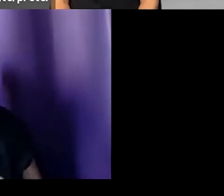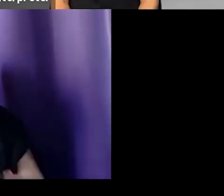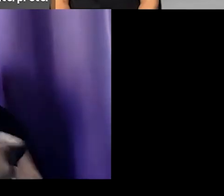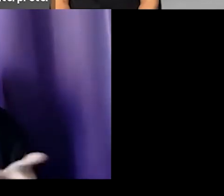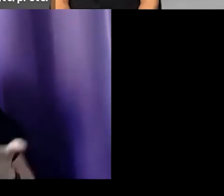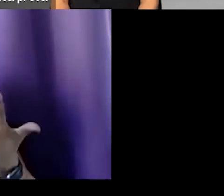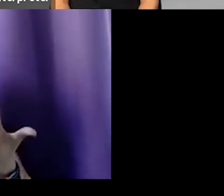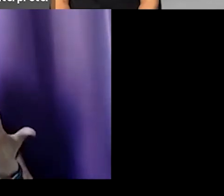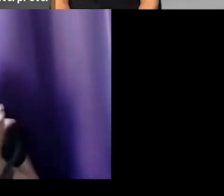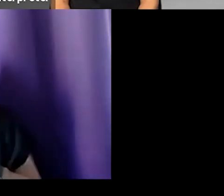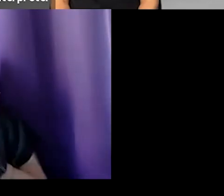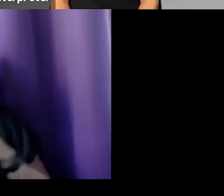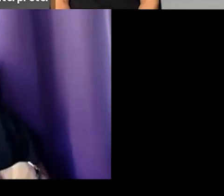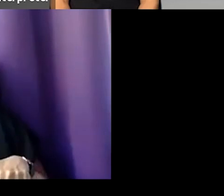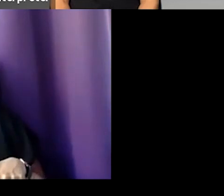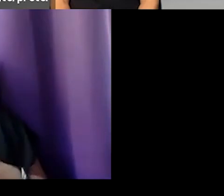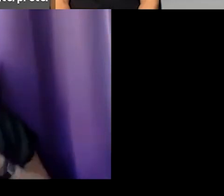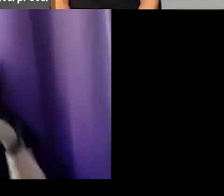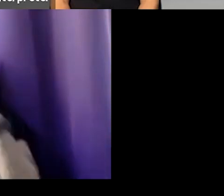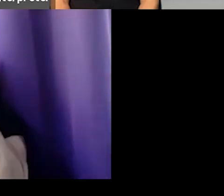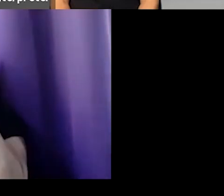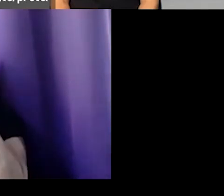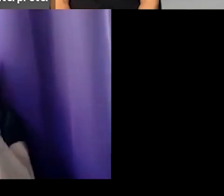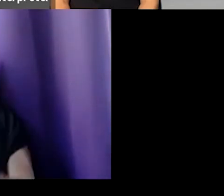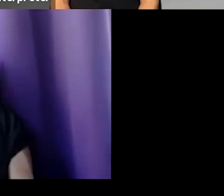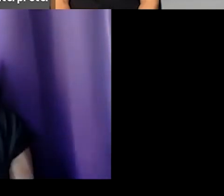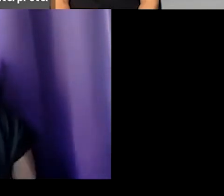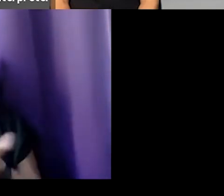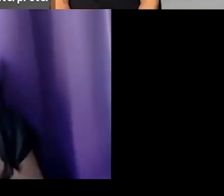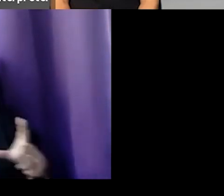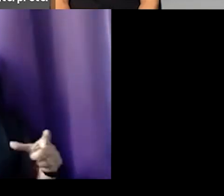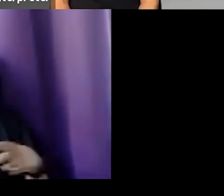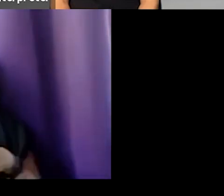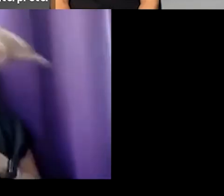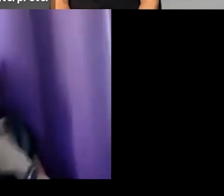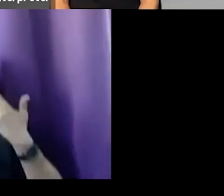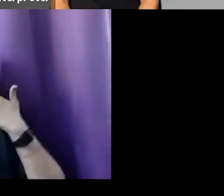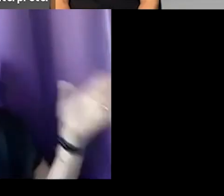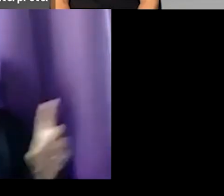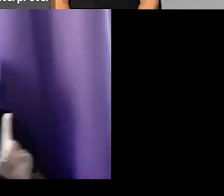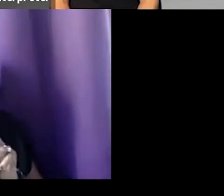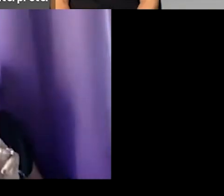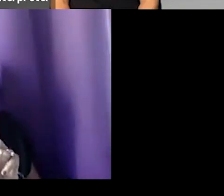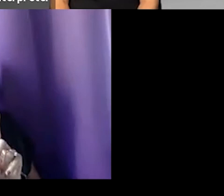So, to me that I love this question because I think from, I find it.